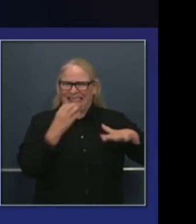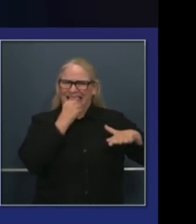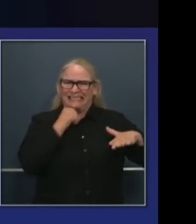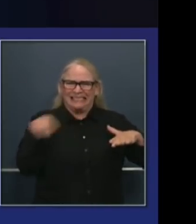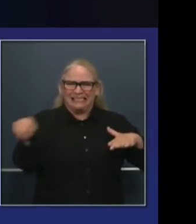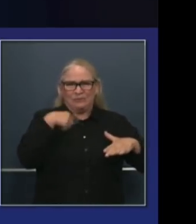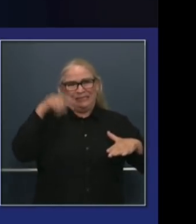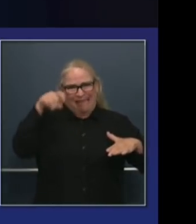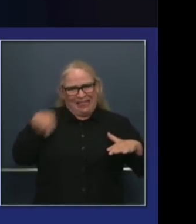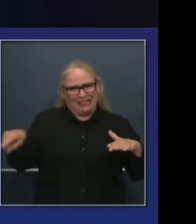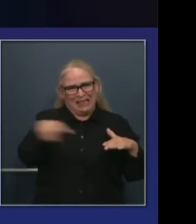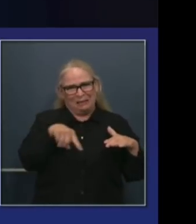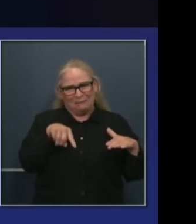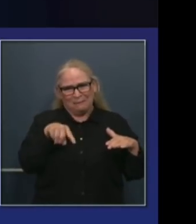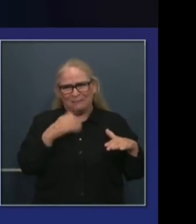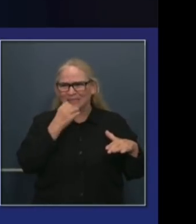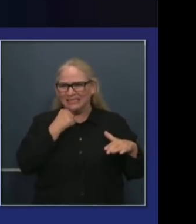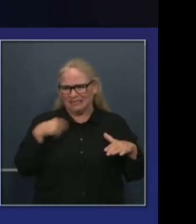OUR EMPLOYERS THAT HAVE BEEN